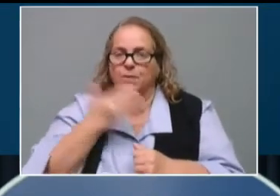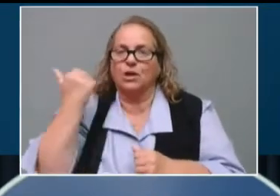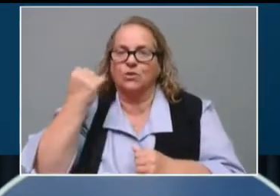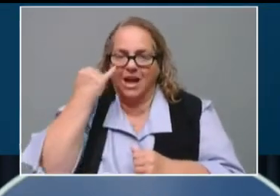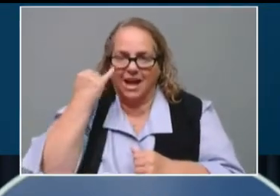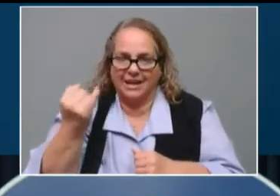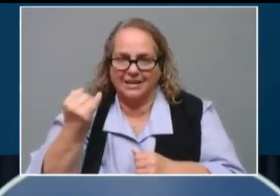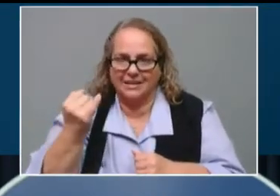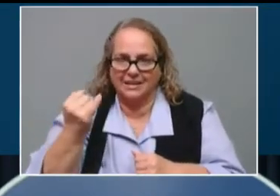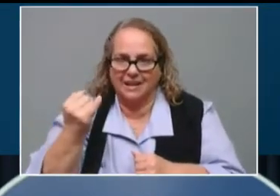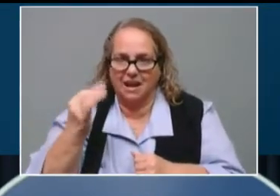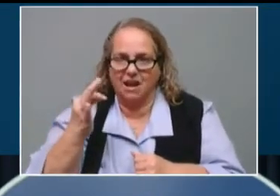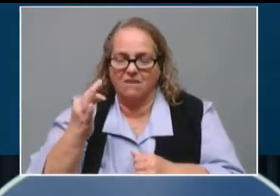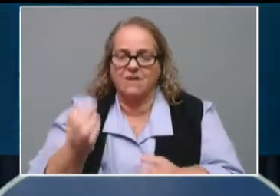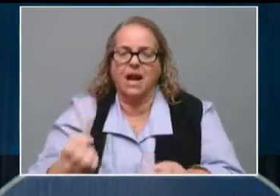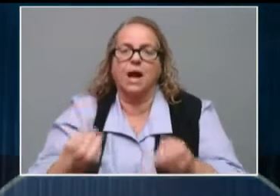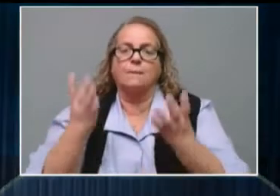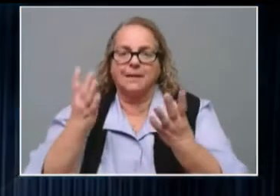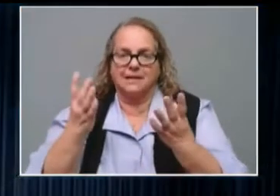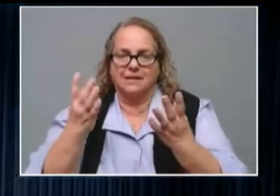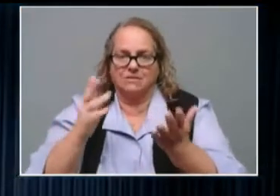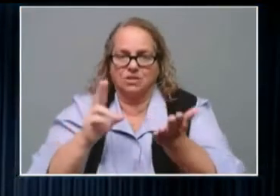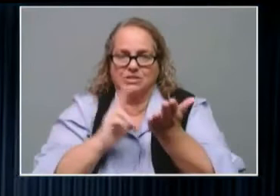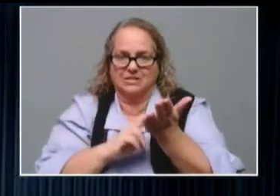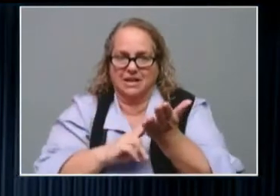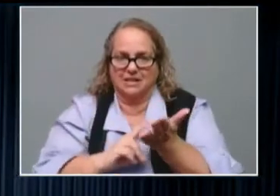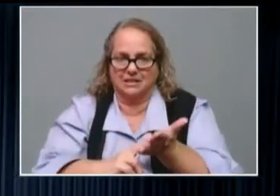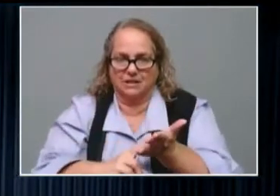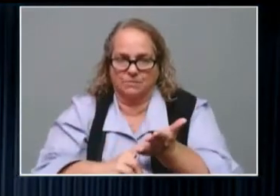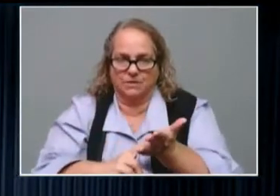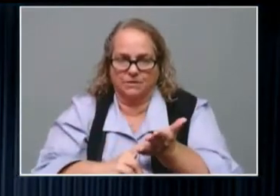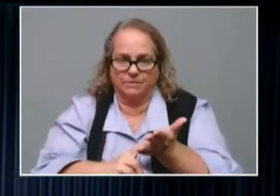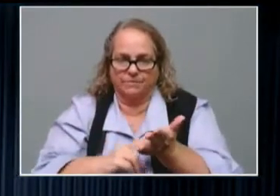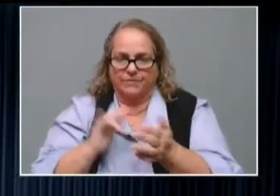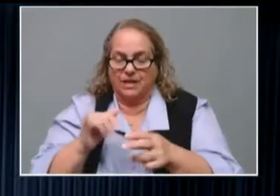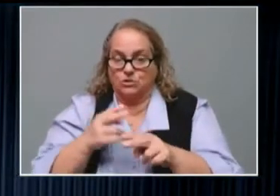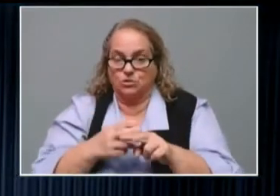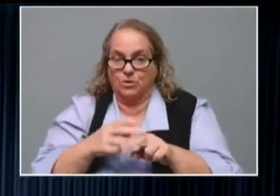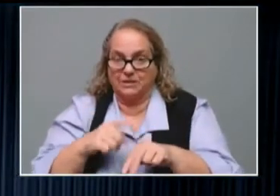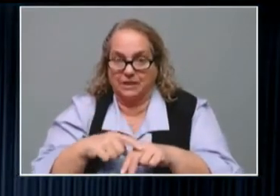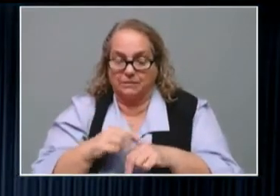many have signed up in that brief period of time booster shots were